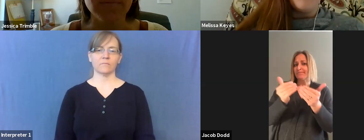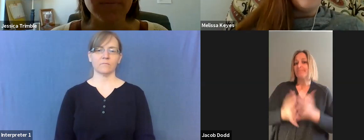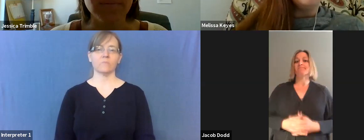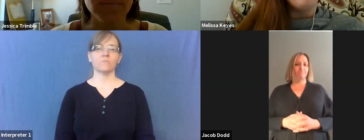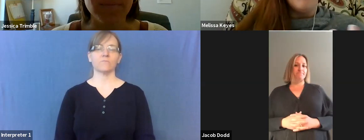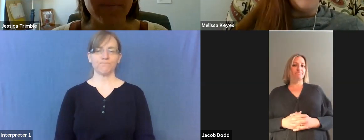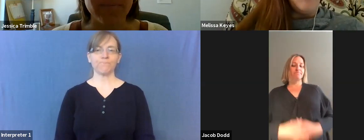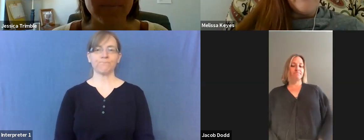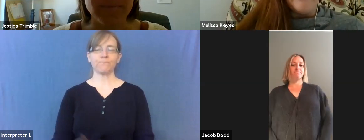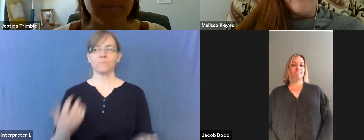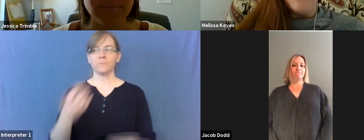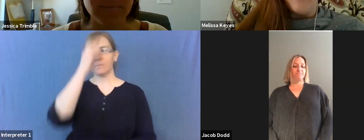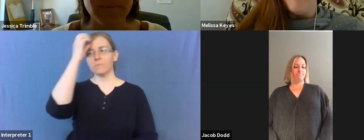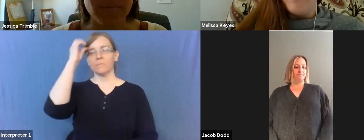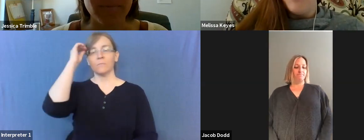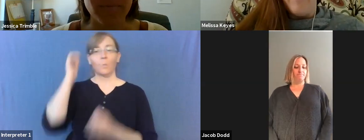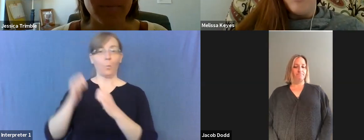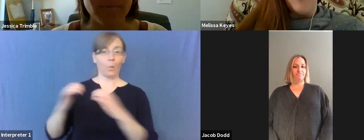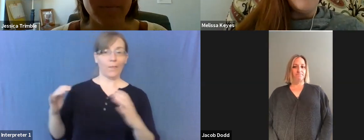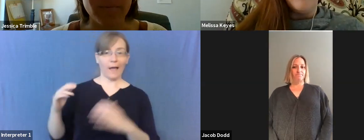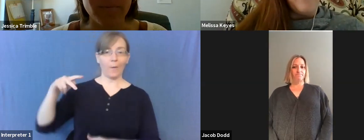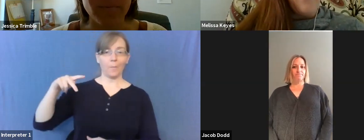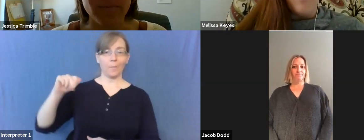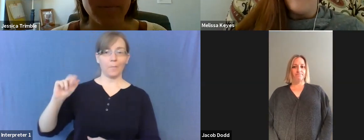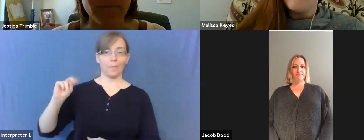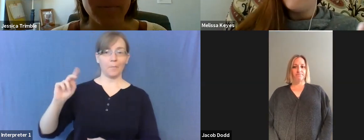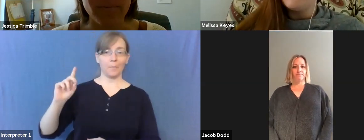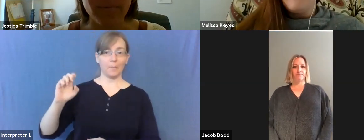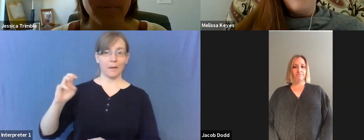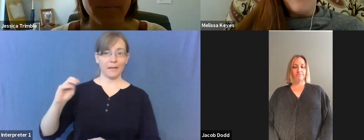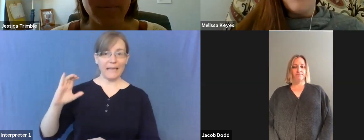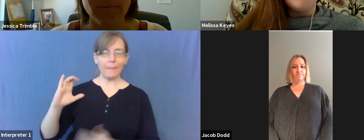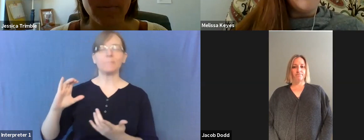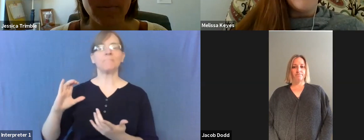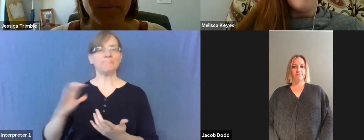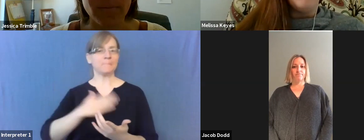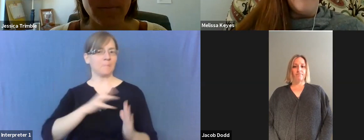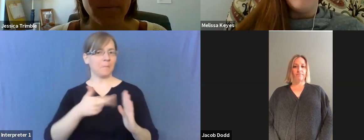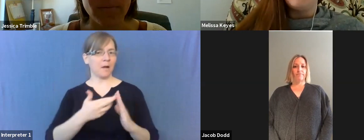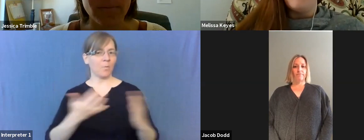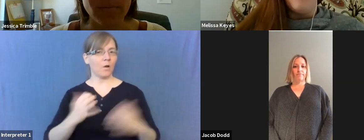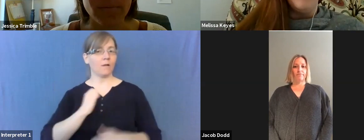normally my role is very much to make sure that staff have what they need, that we're staying in compliance with all